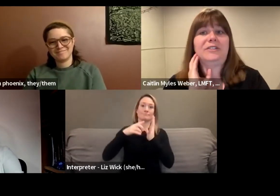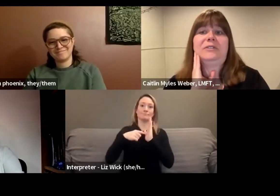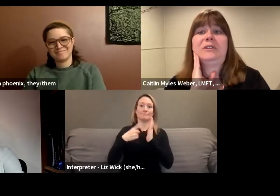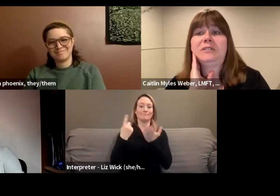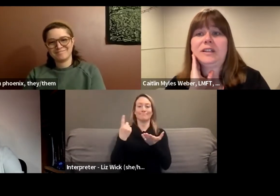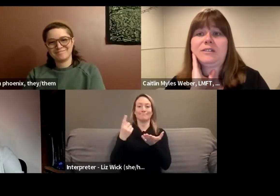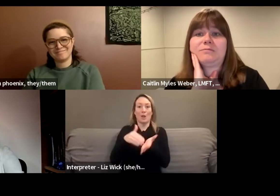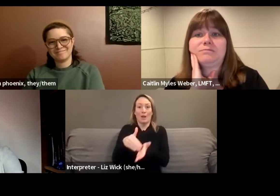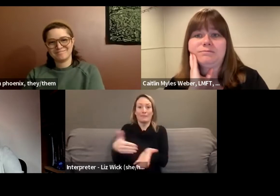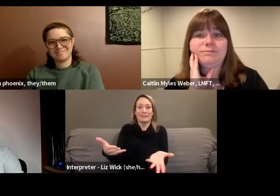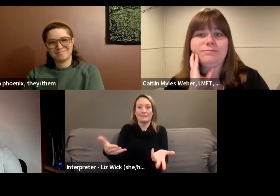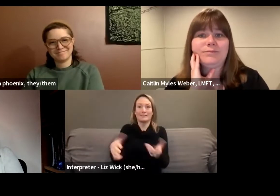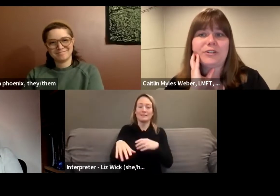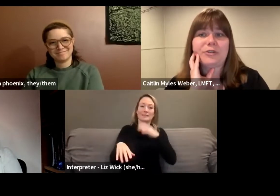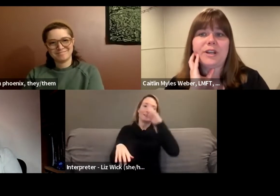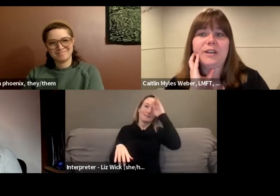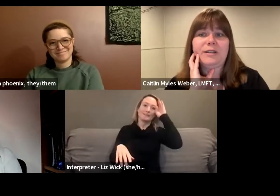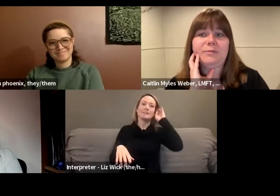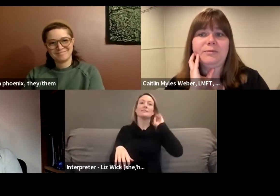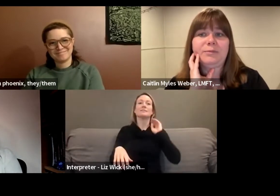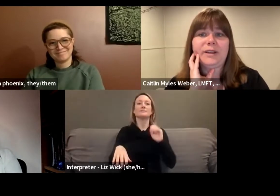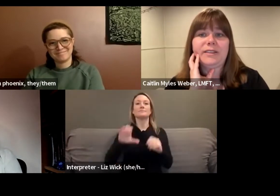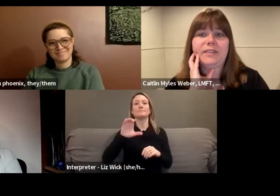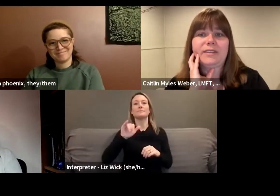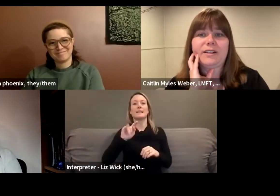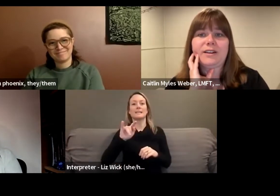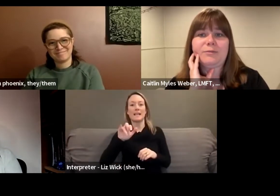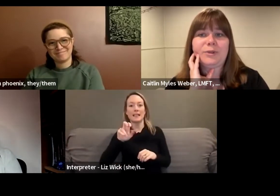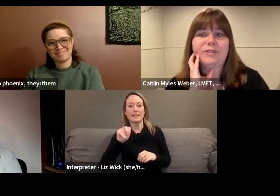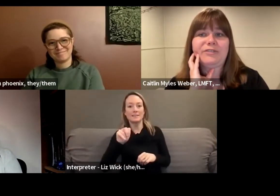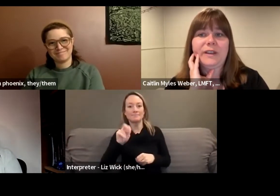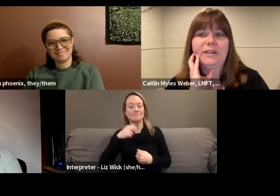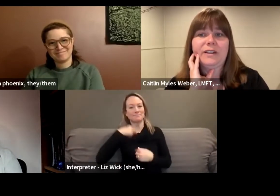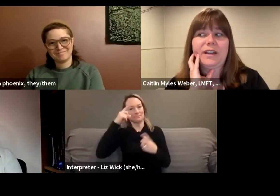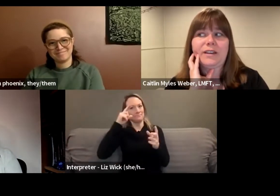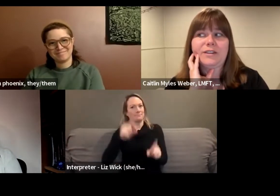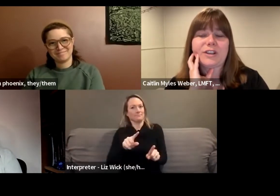I just like agree with what Finn and Jasmine said,